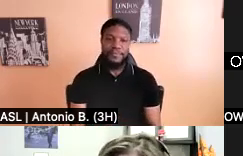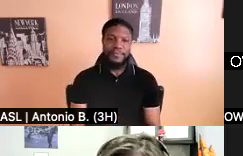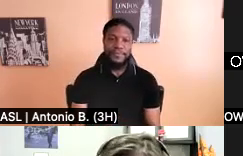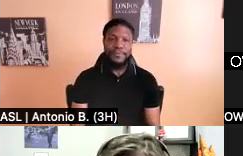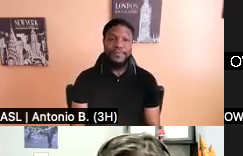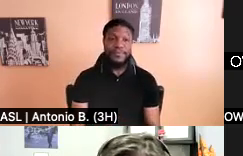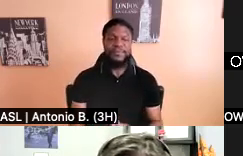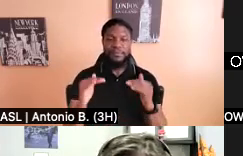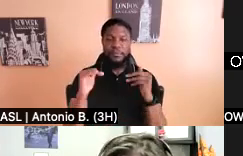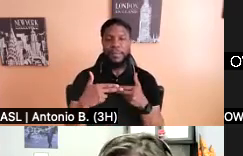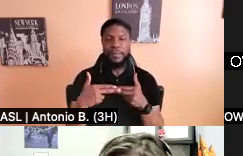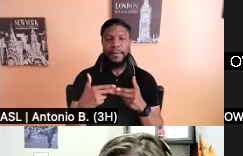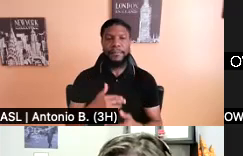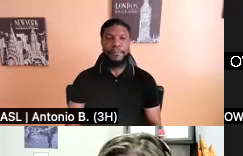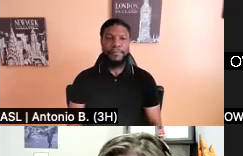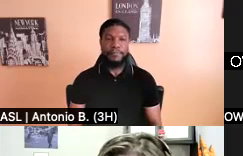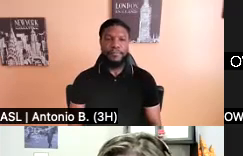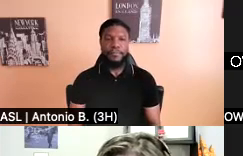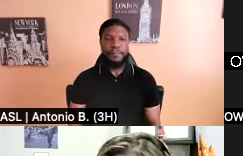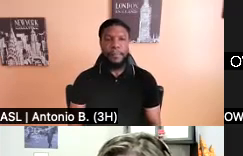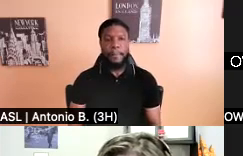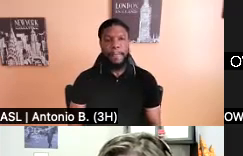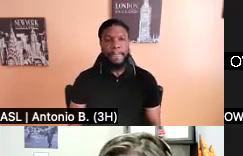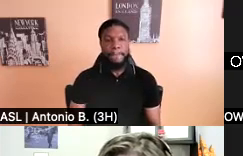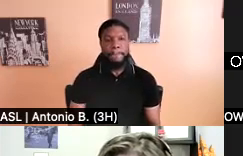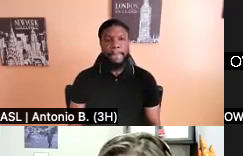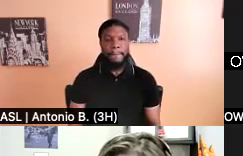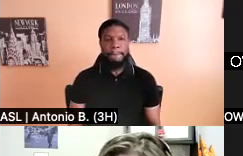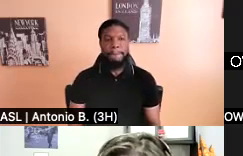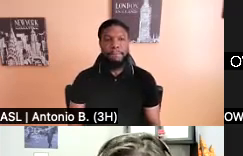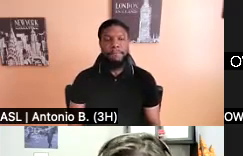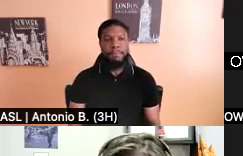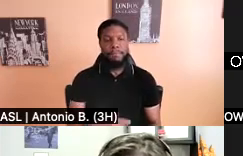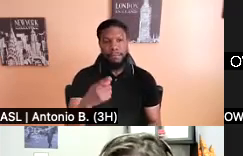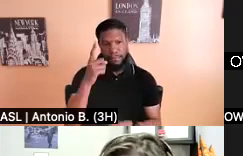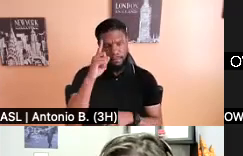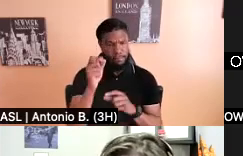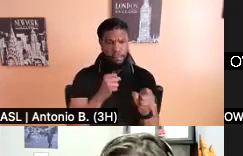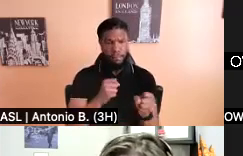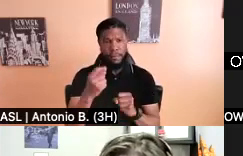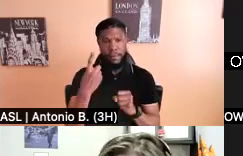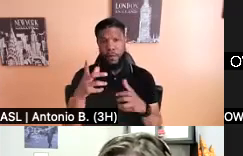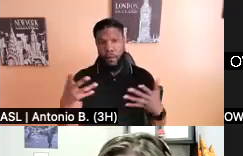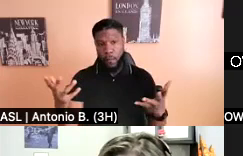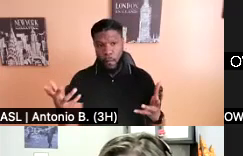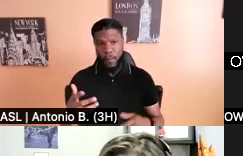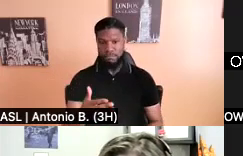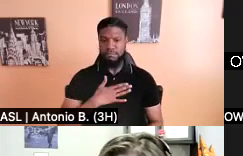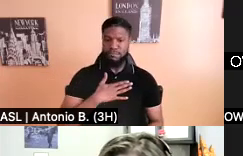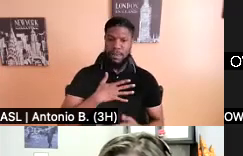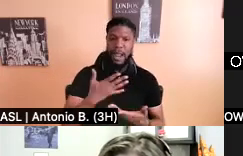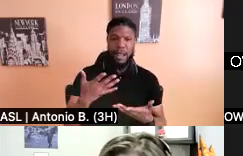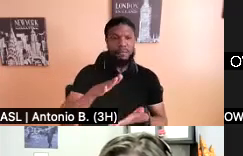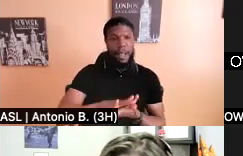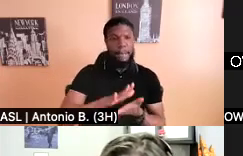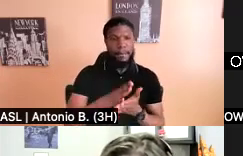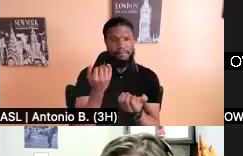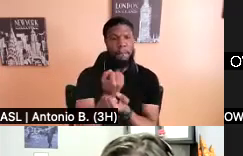Next slide, please, Bri. Strategies for, "It violates my academic freedom." I haven't yet come